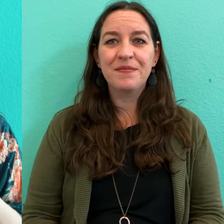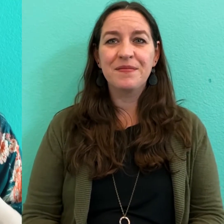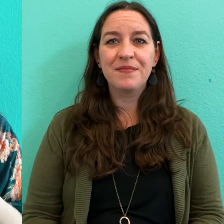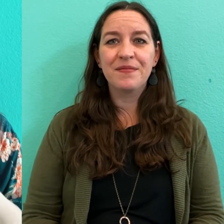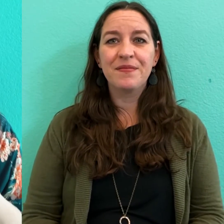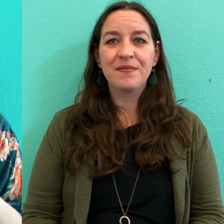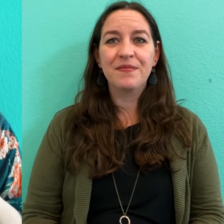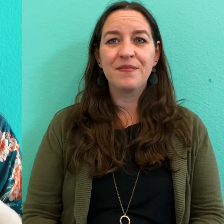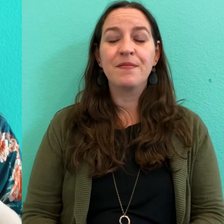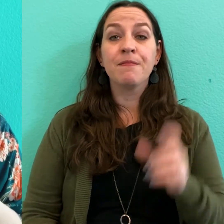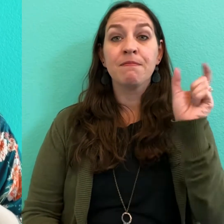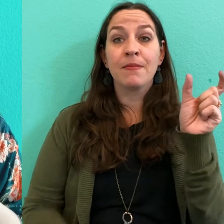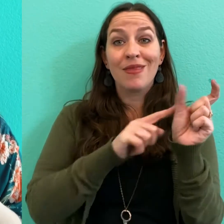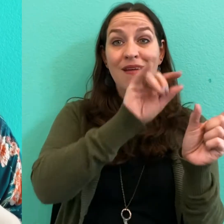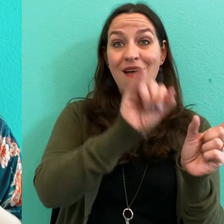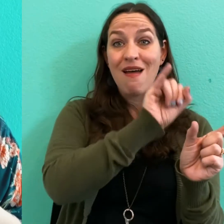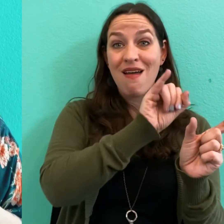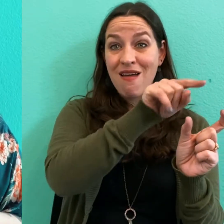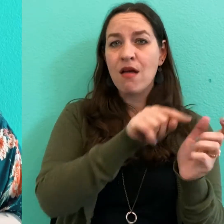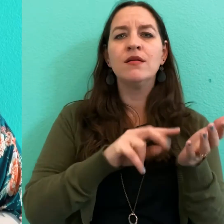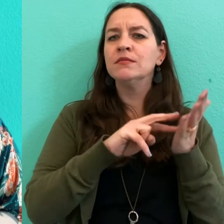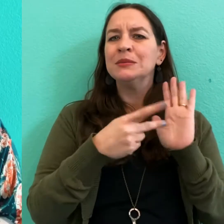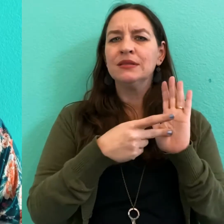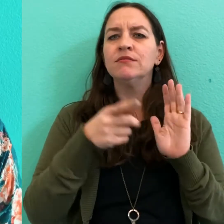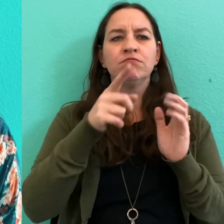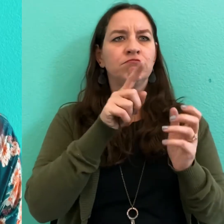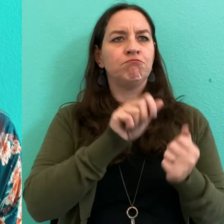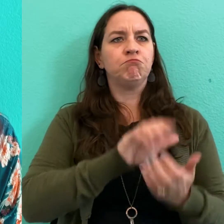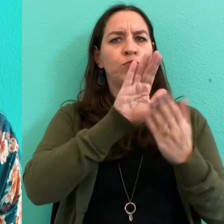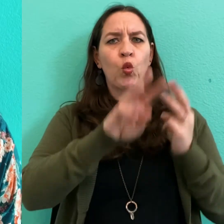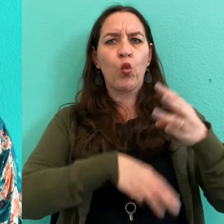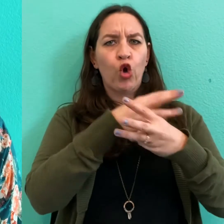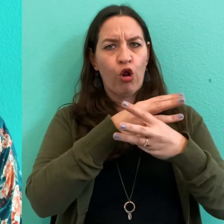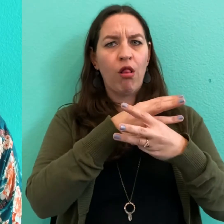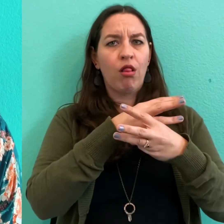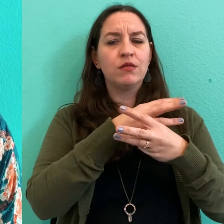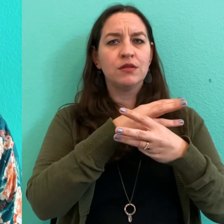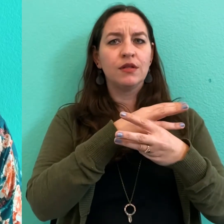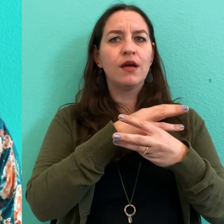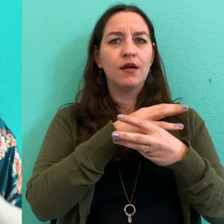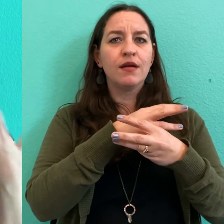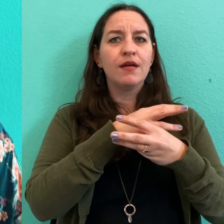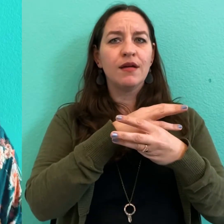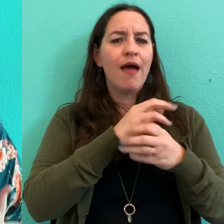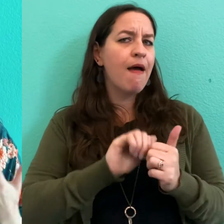Well, the first dichotomy, the first letter indicates how you interact with the world around you, how you engage with the